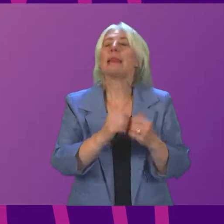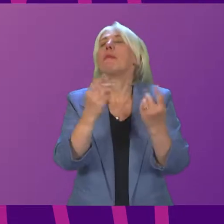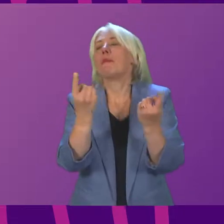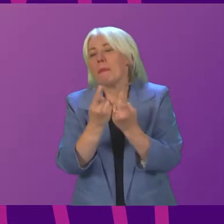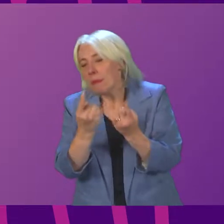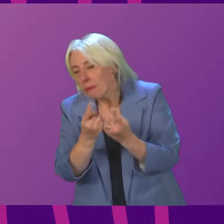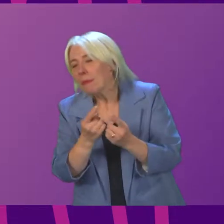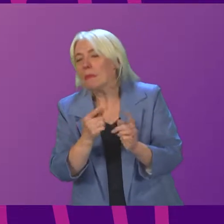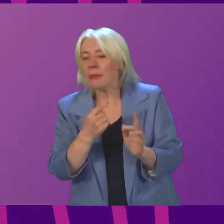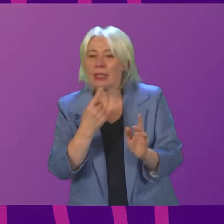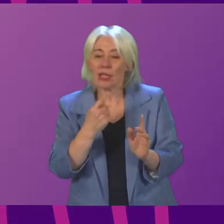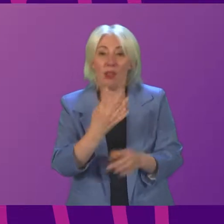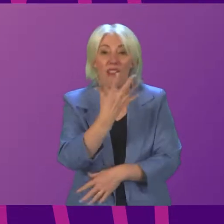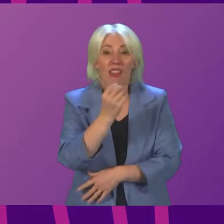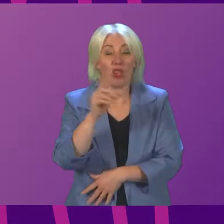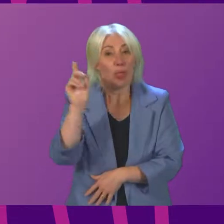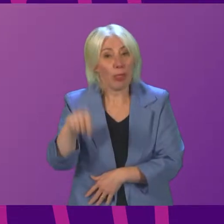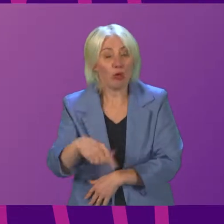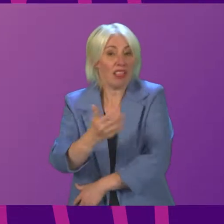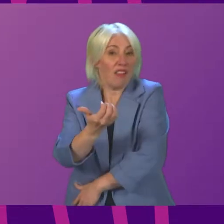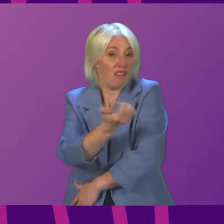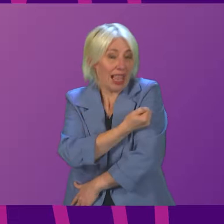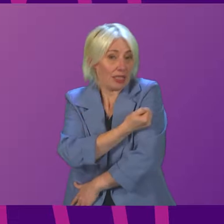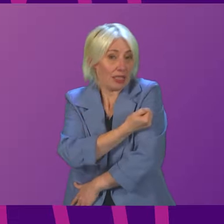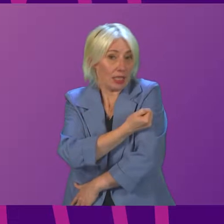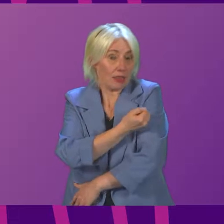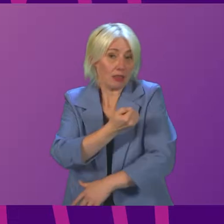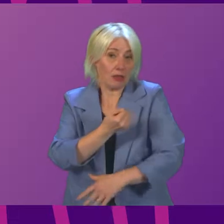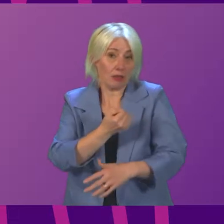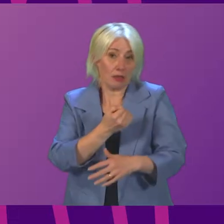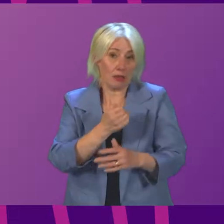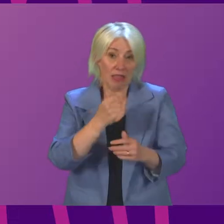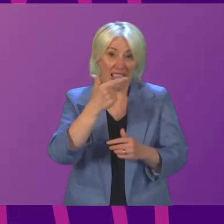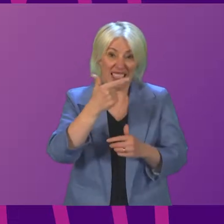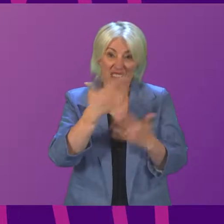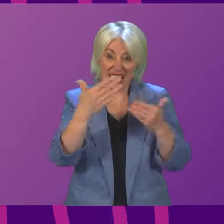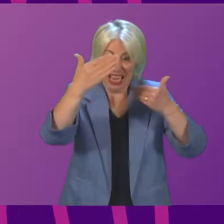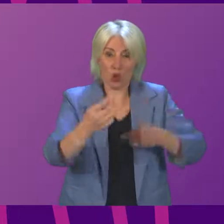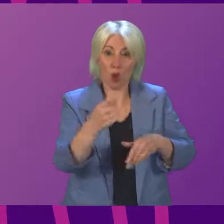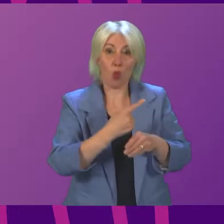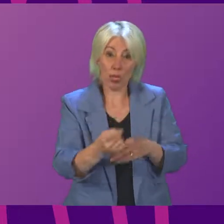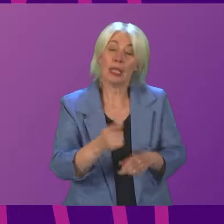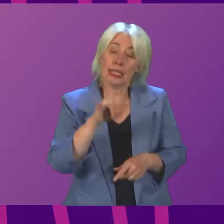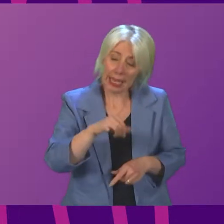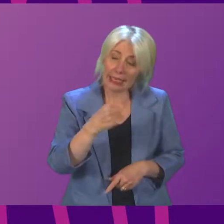when you deliver 500,000 vaccines in the space of seven days, there can be issues. I am always happy